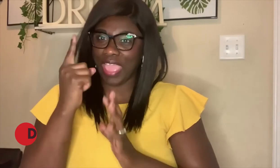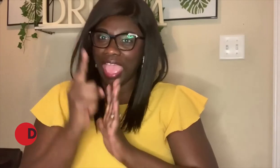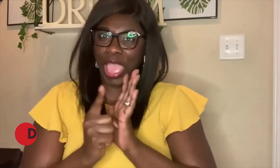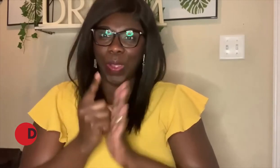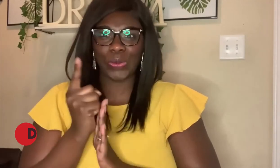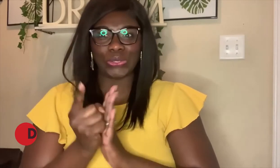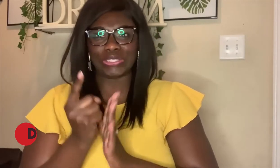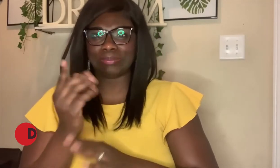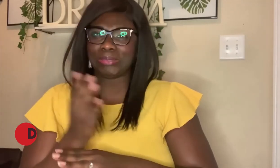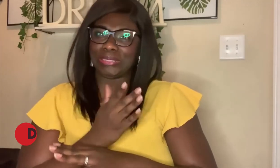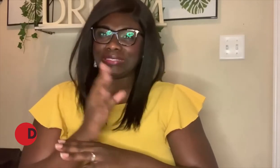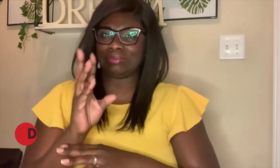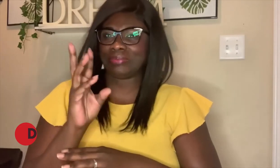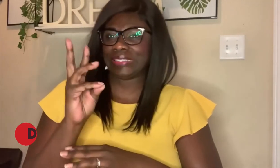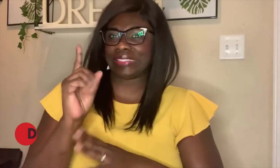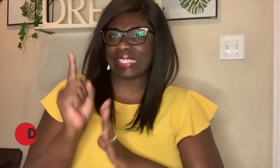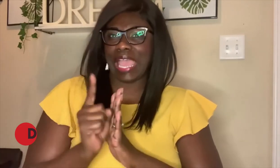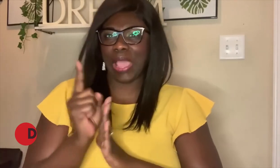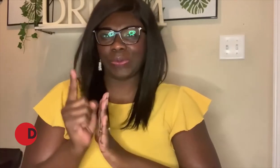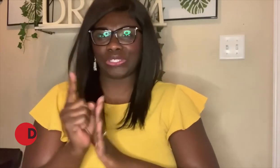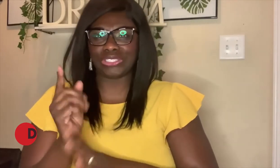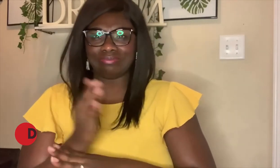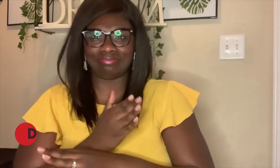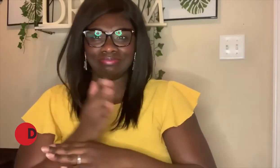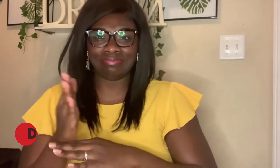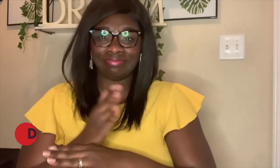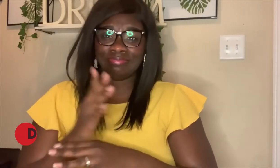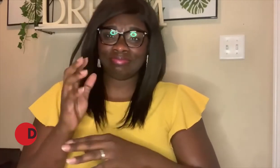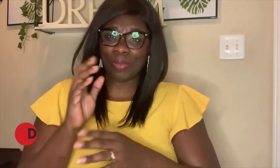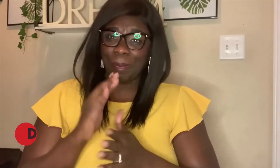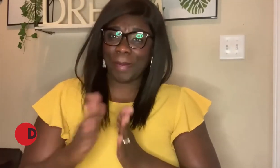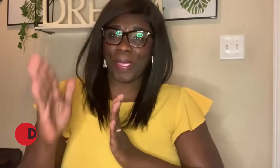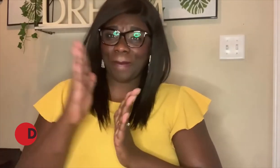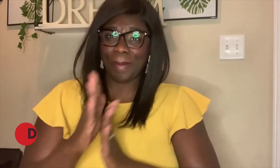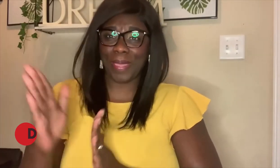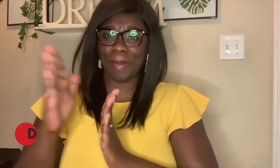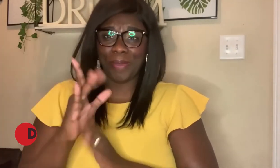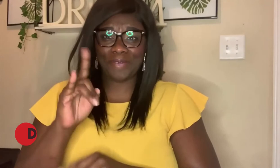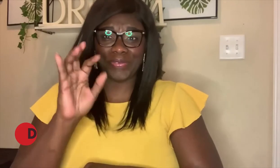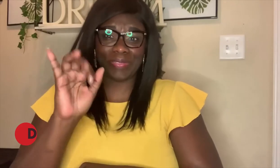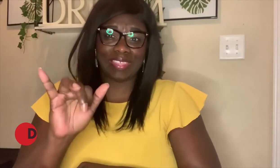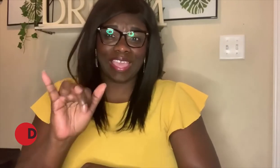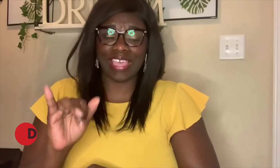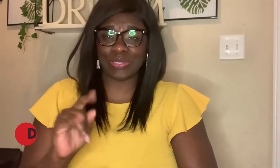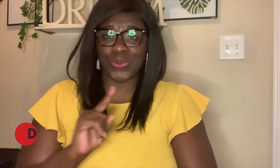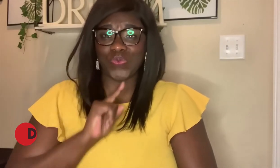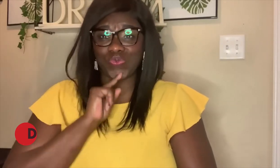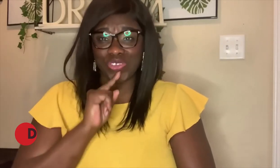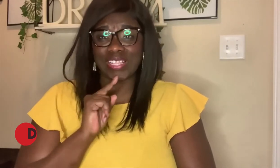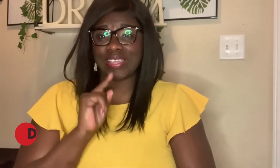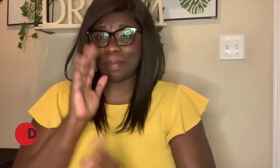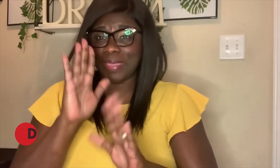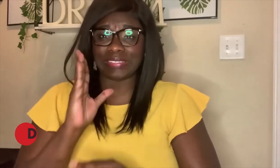about 6 hours of preparing for that so it was really an amazing experience.